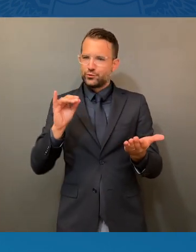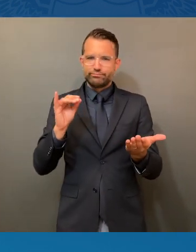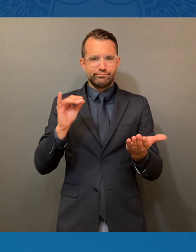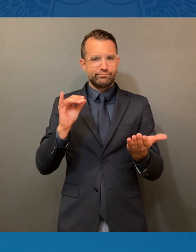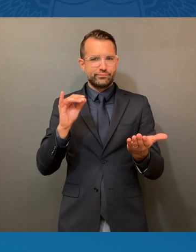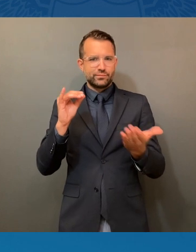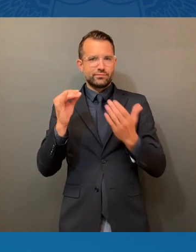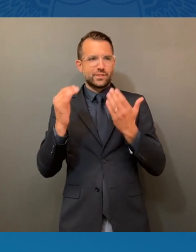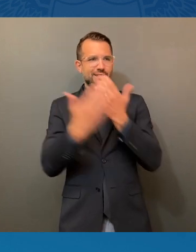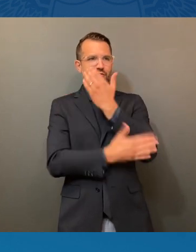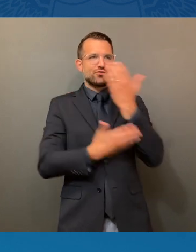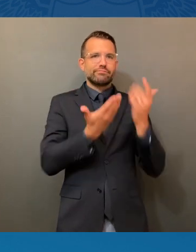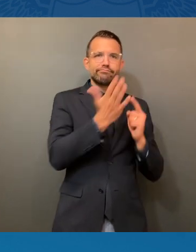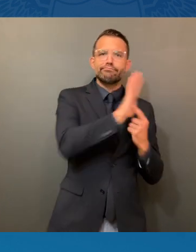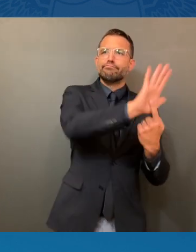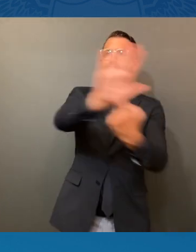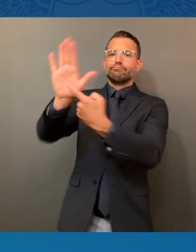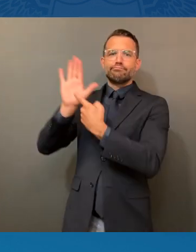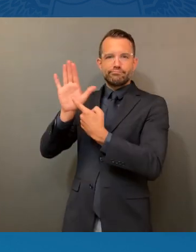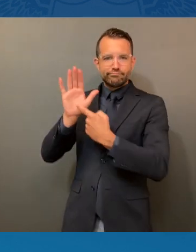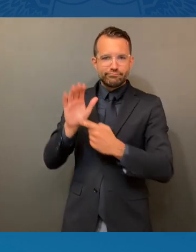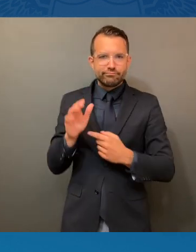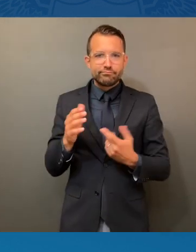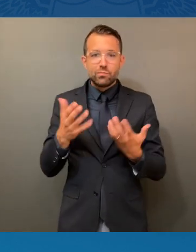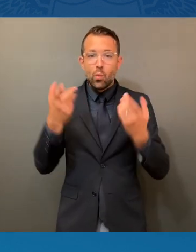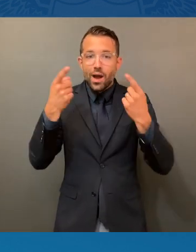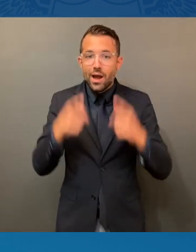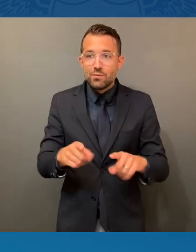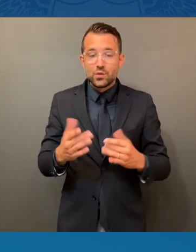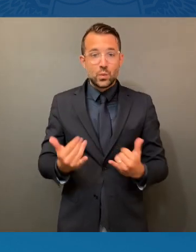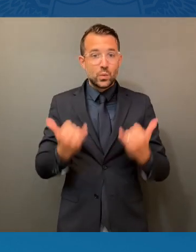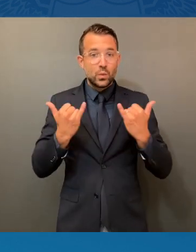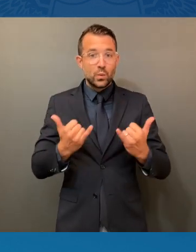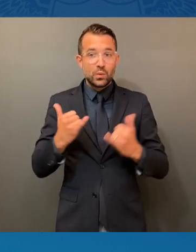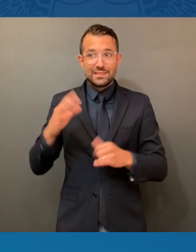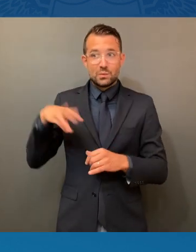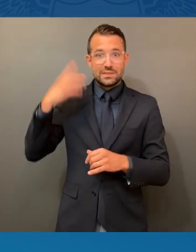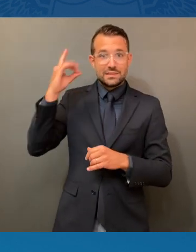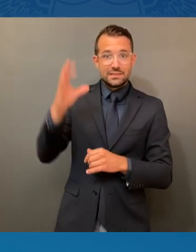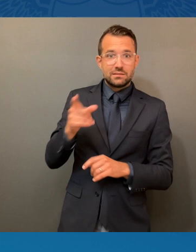And so, what's happening in D.C. is that, soon, President Biden is going to sign into law